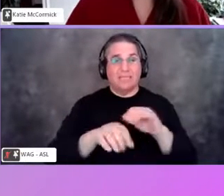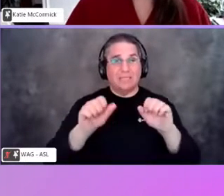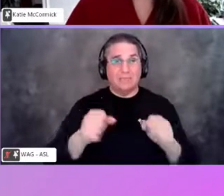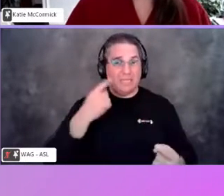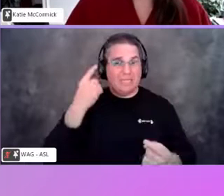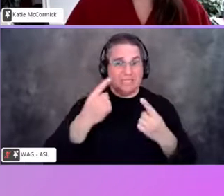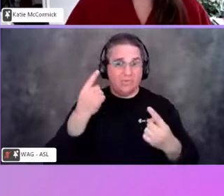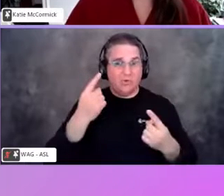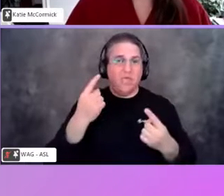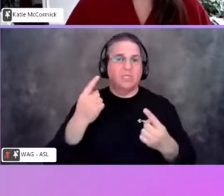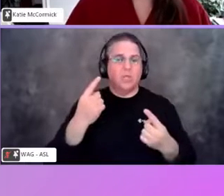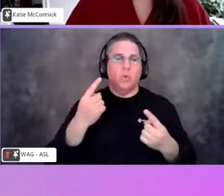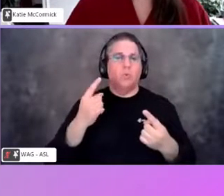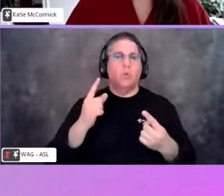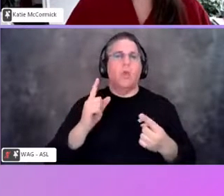intentionally removing